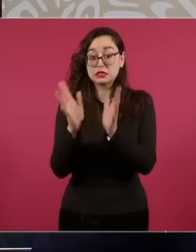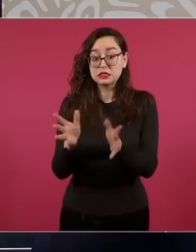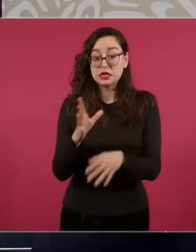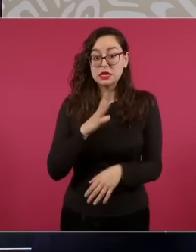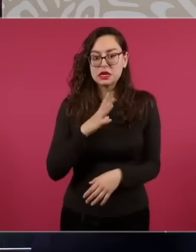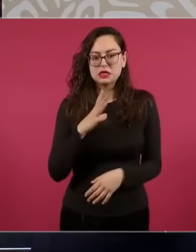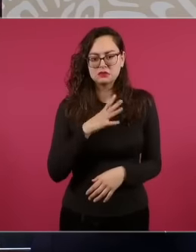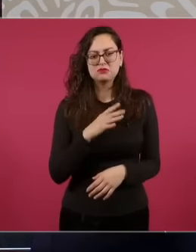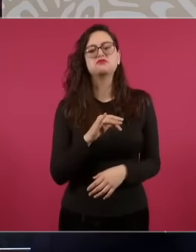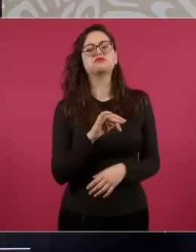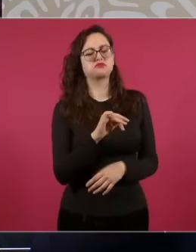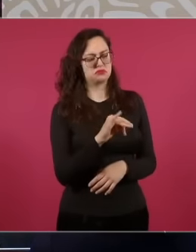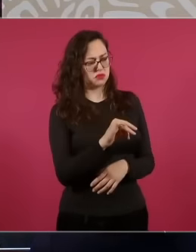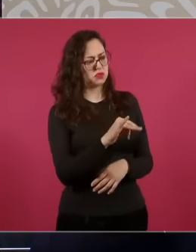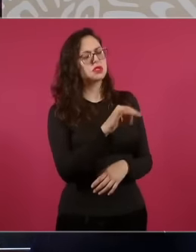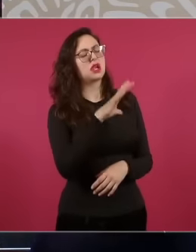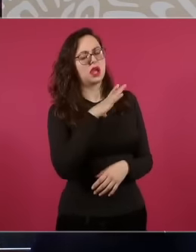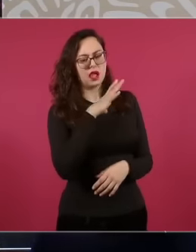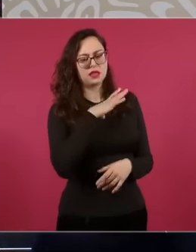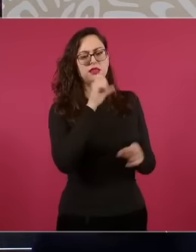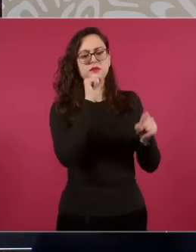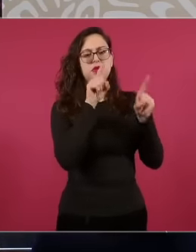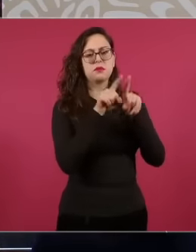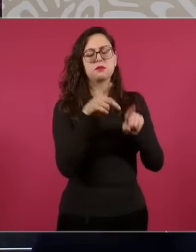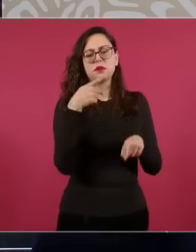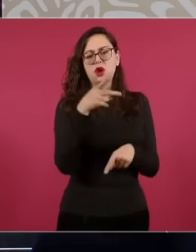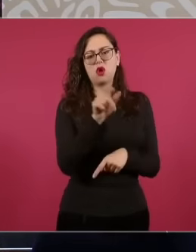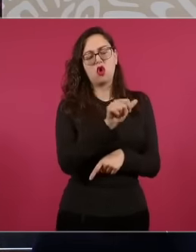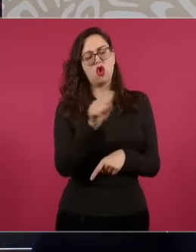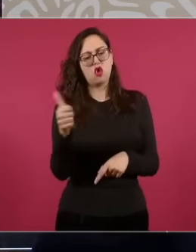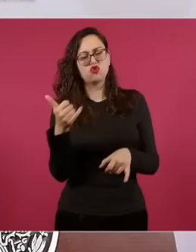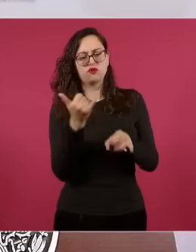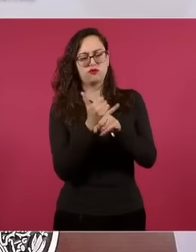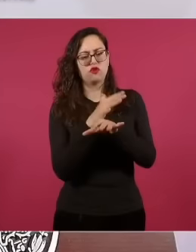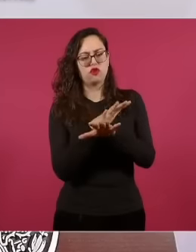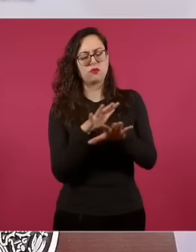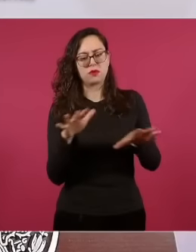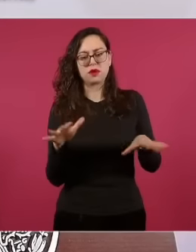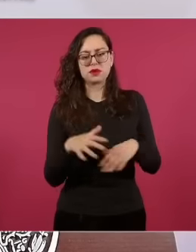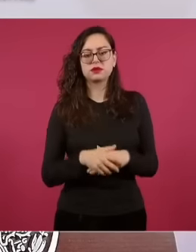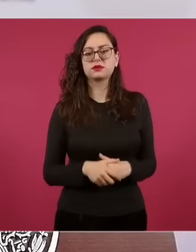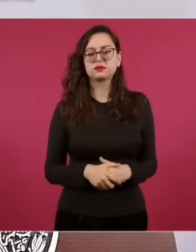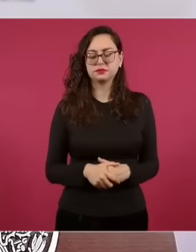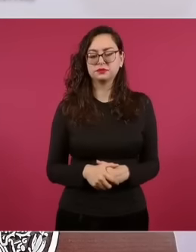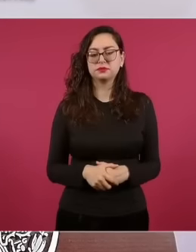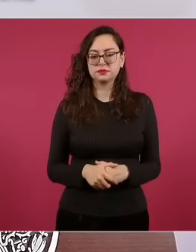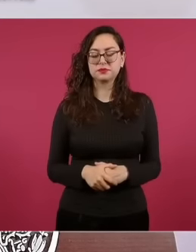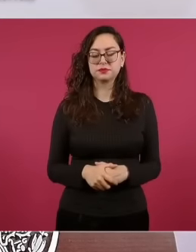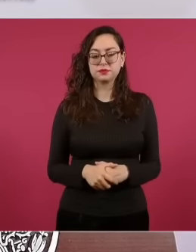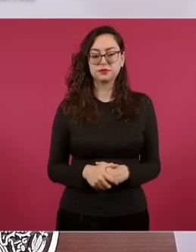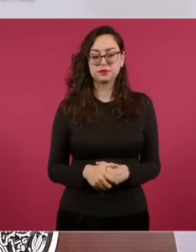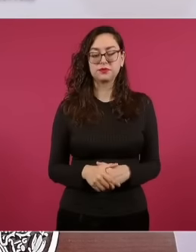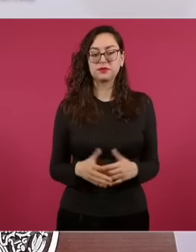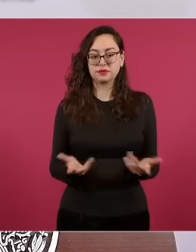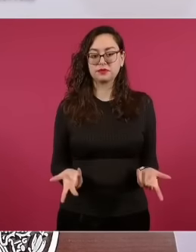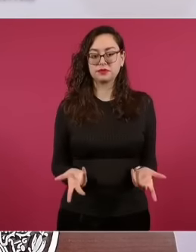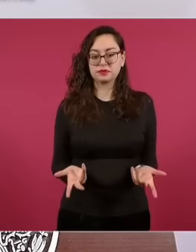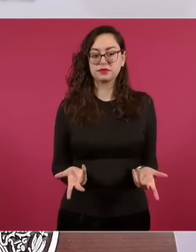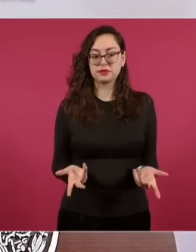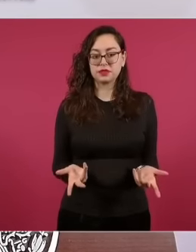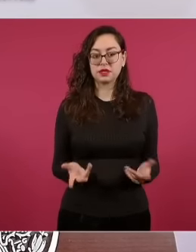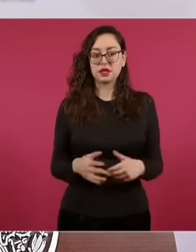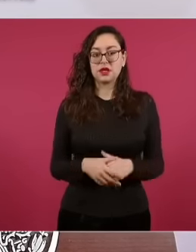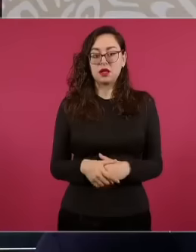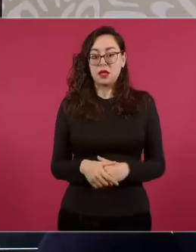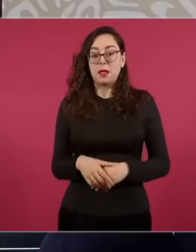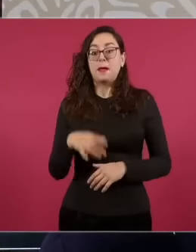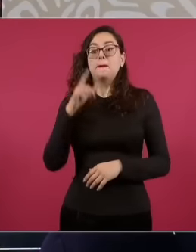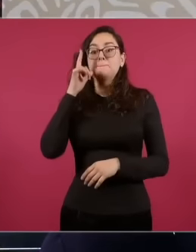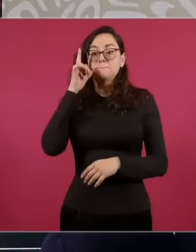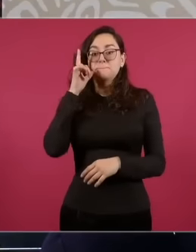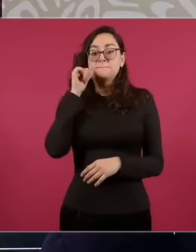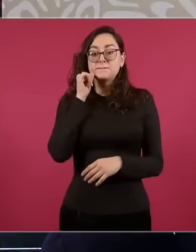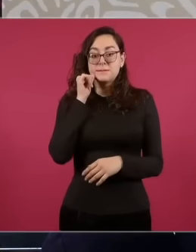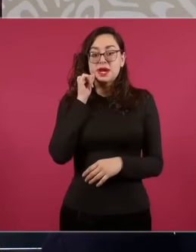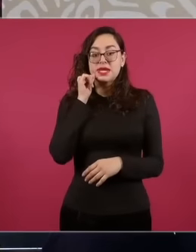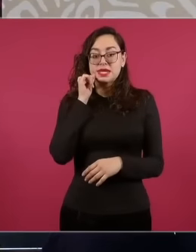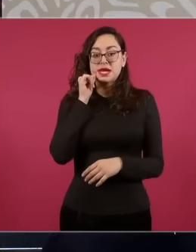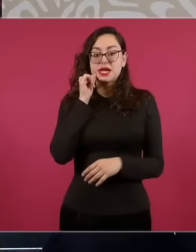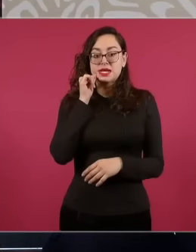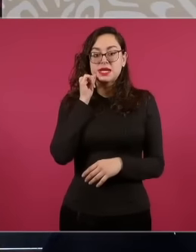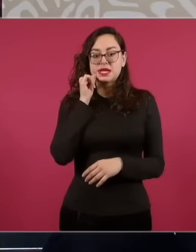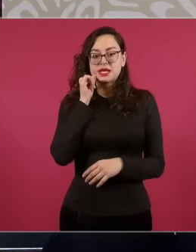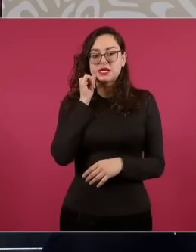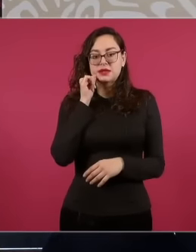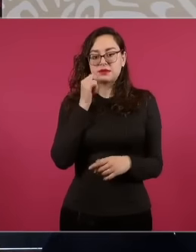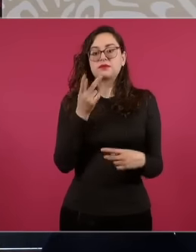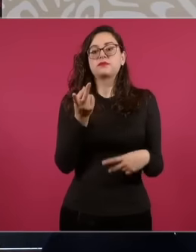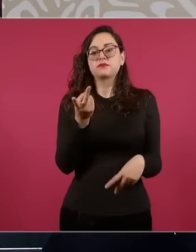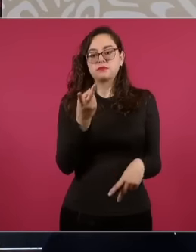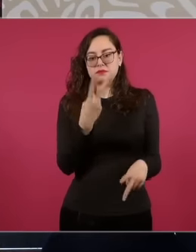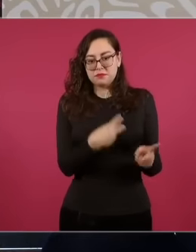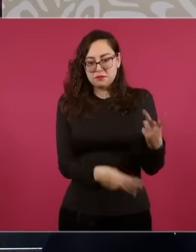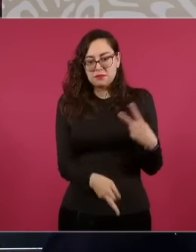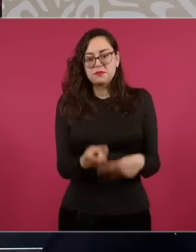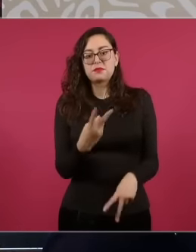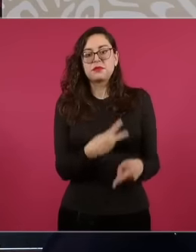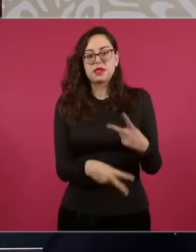here, however, if you have all the information, tomorrow the secretary